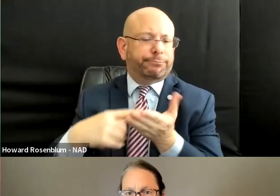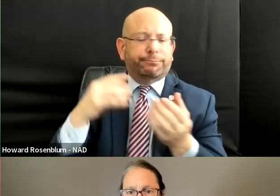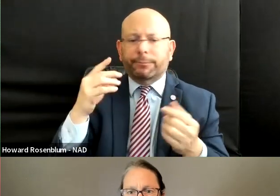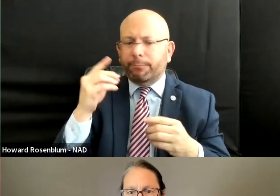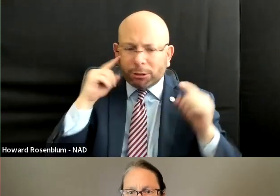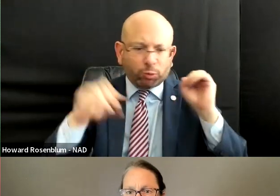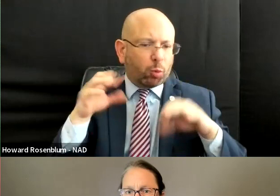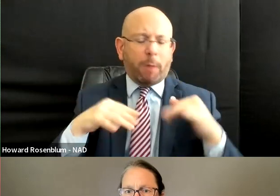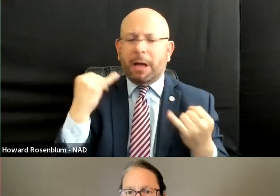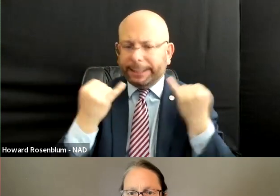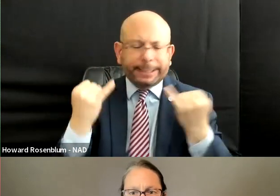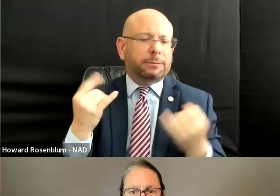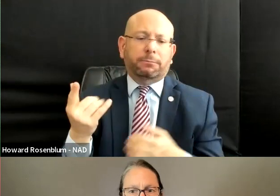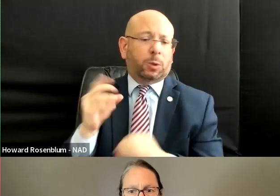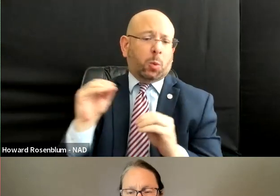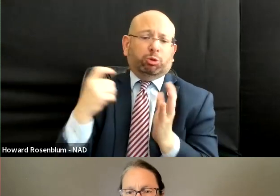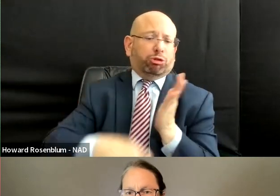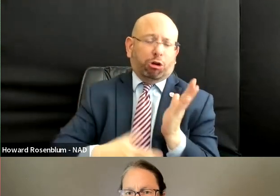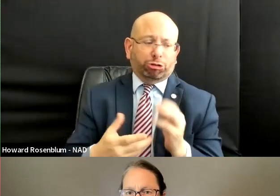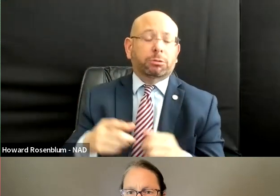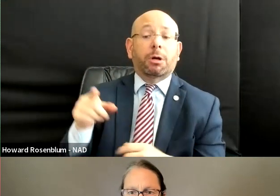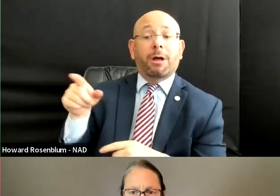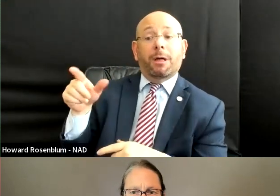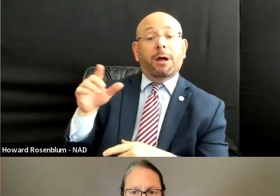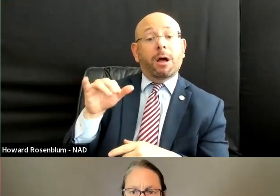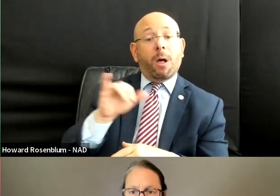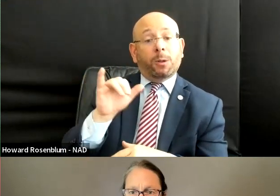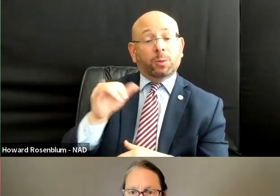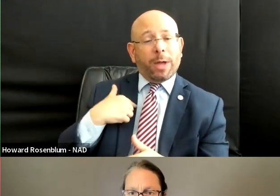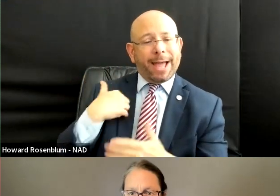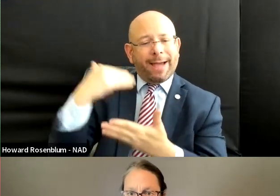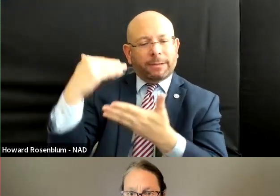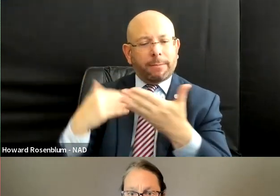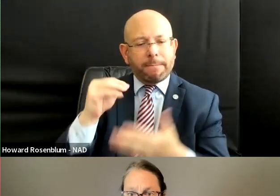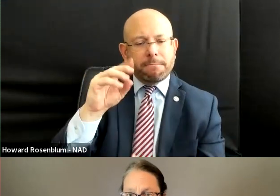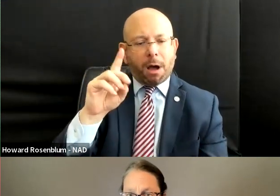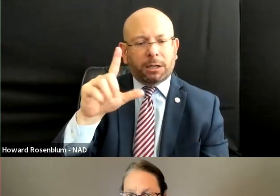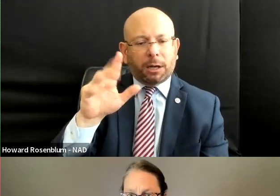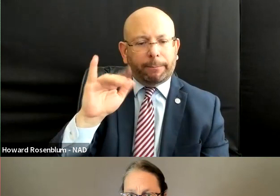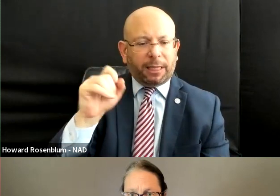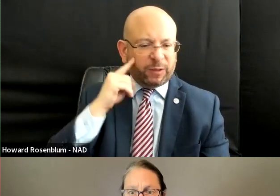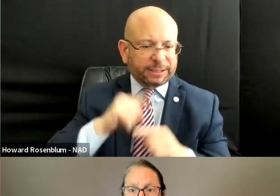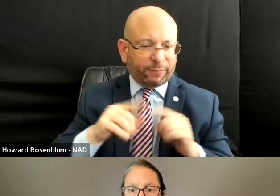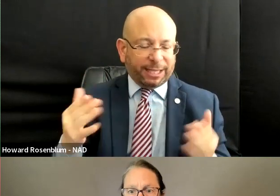accessible for everybody. >> Howard Rosenblum: Yes, we need support. We are trying to get in touch